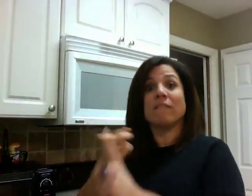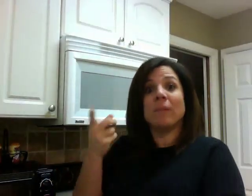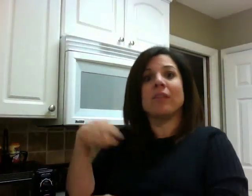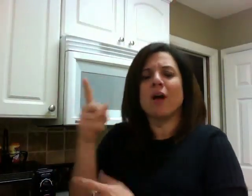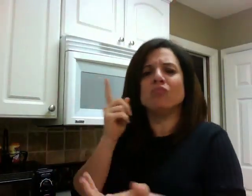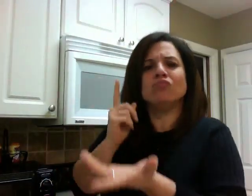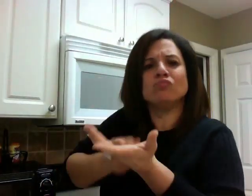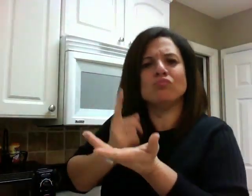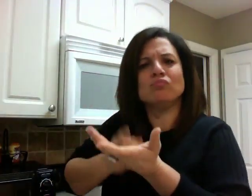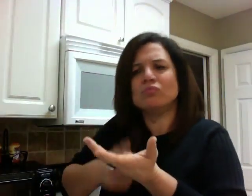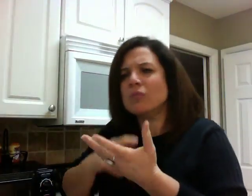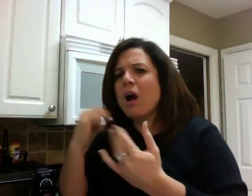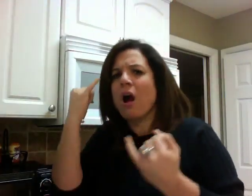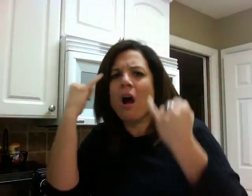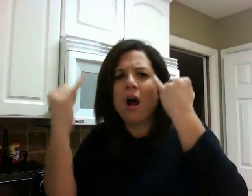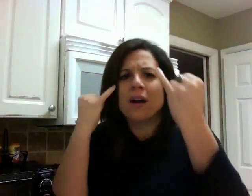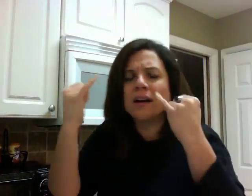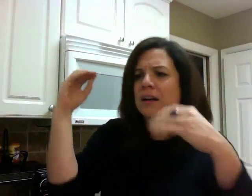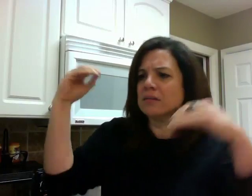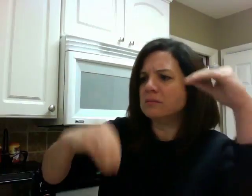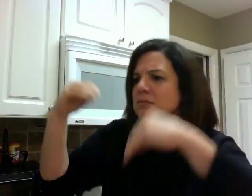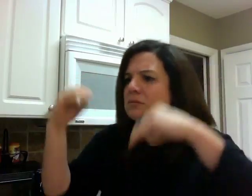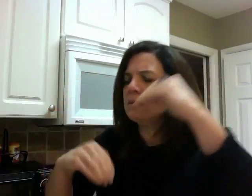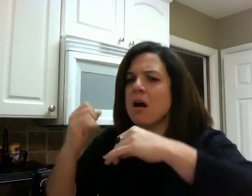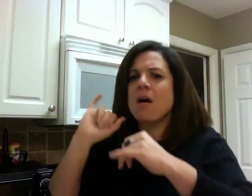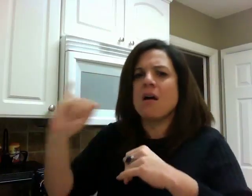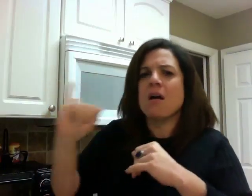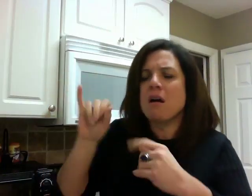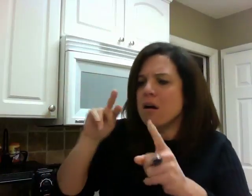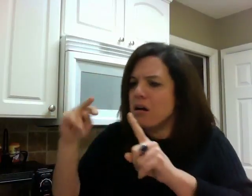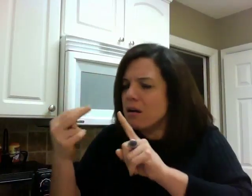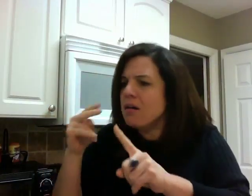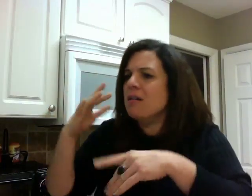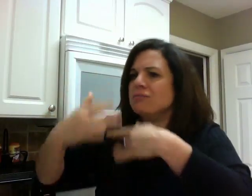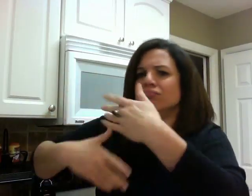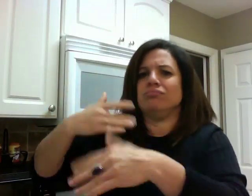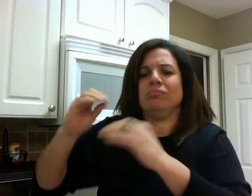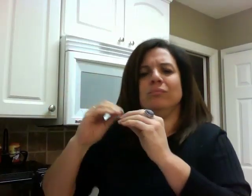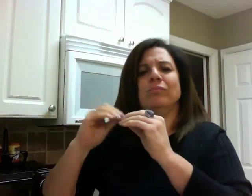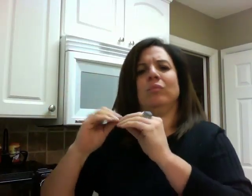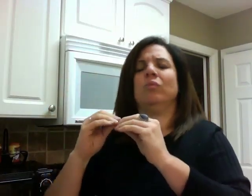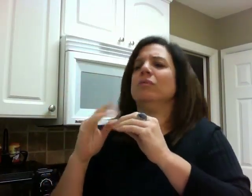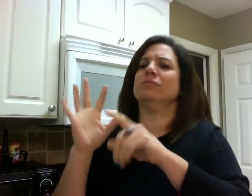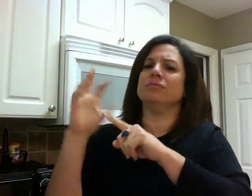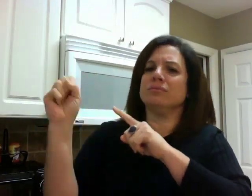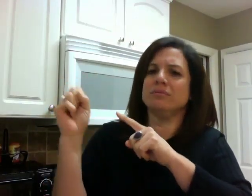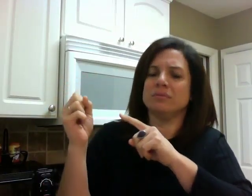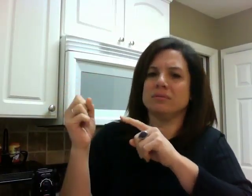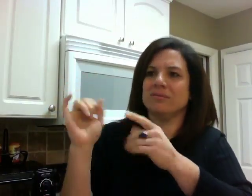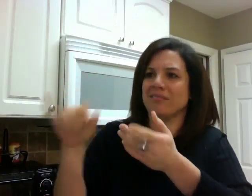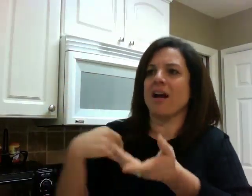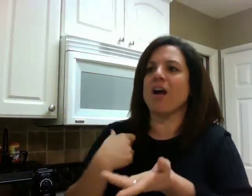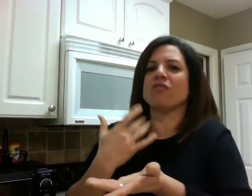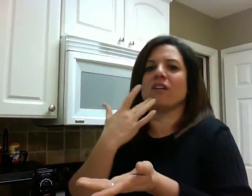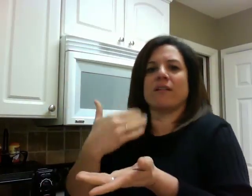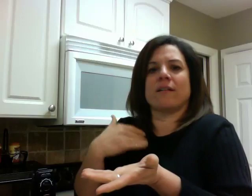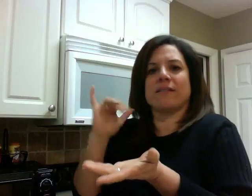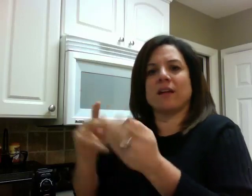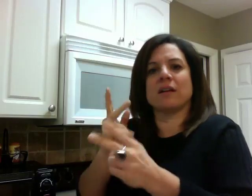Engaging in discussions, sharing ideas, Understanding different views and much more in a productive way